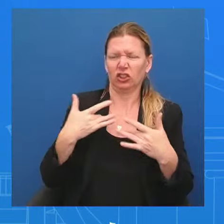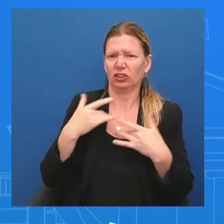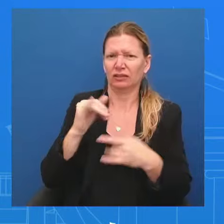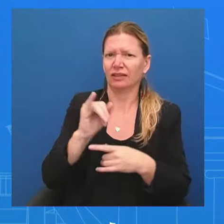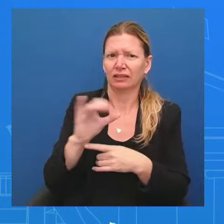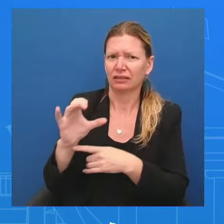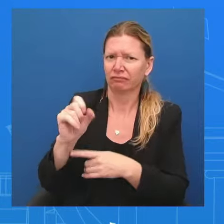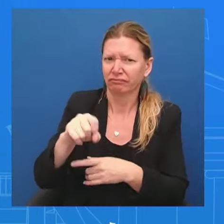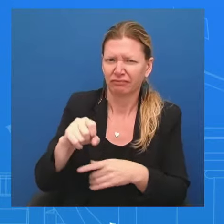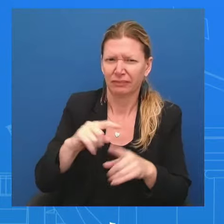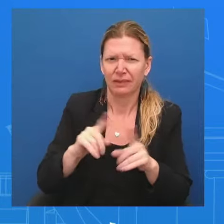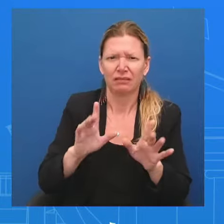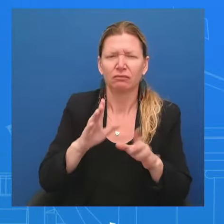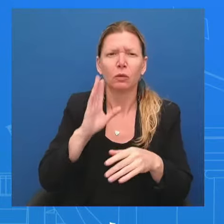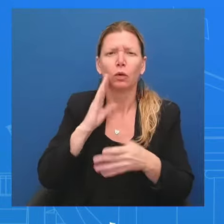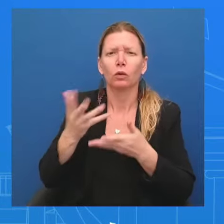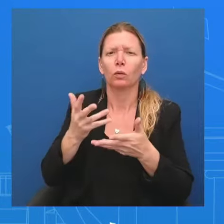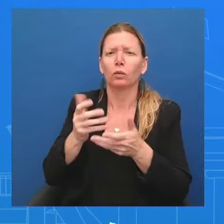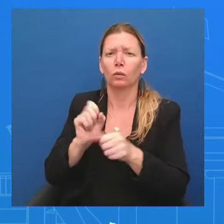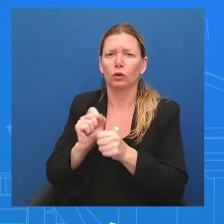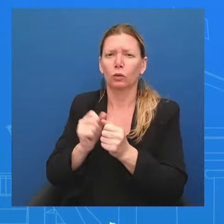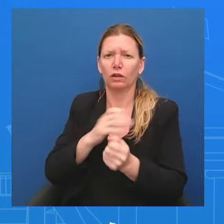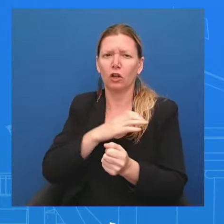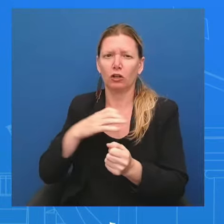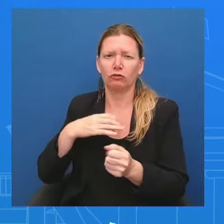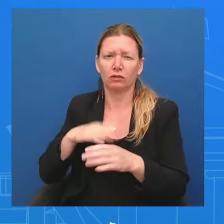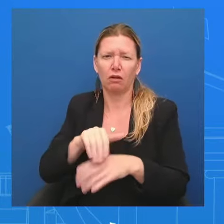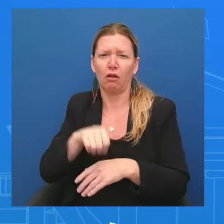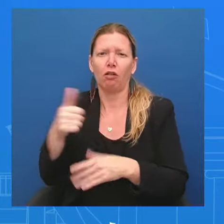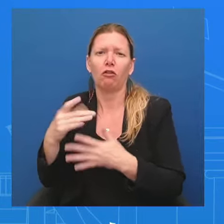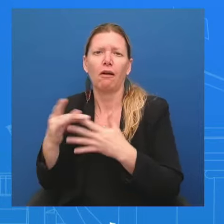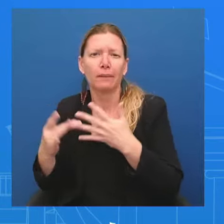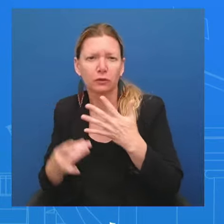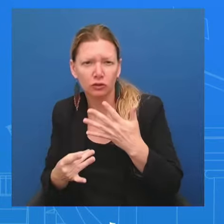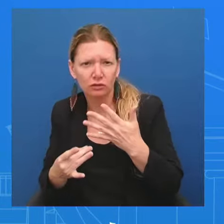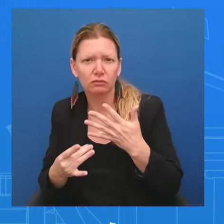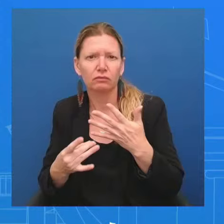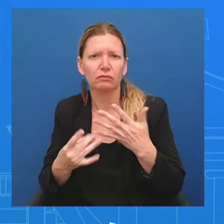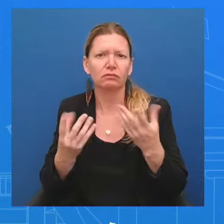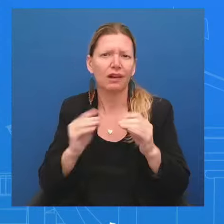but on other options to address the overreach that we see by the ICC